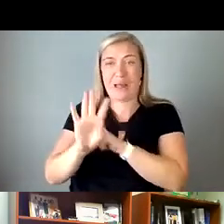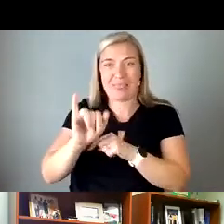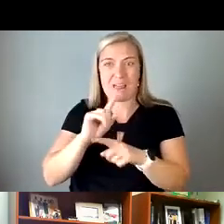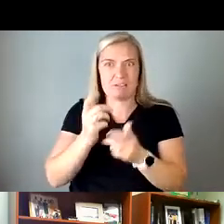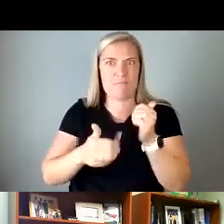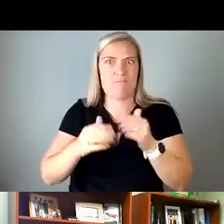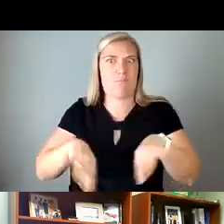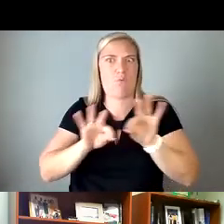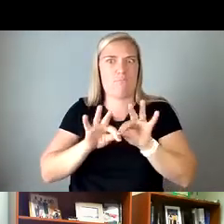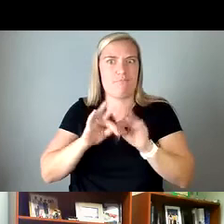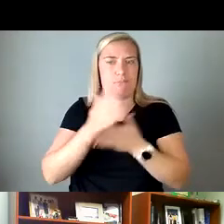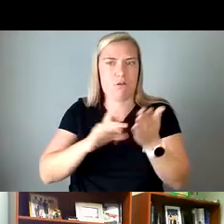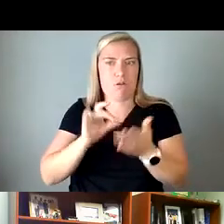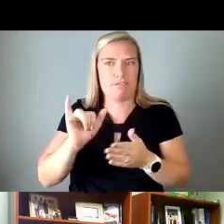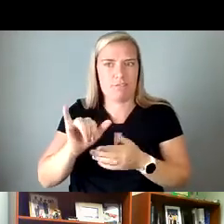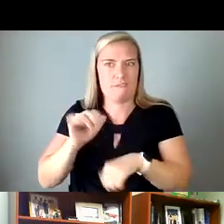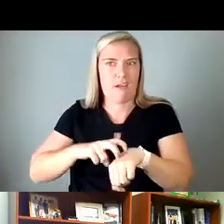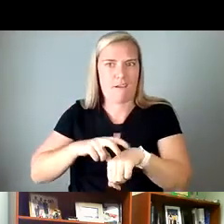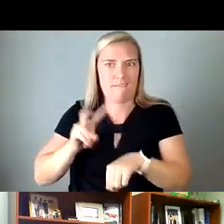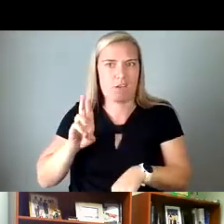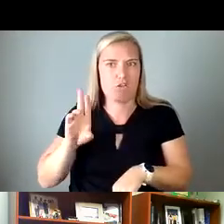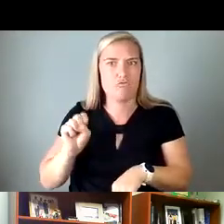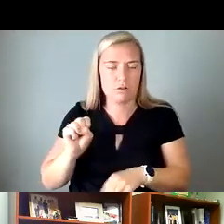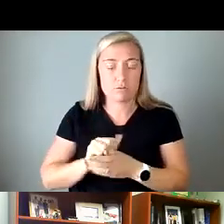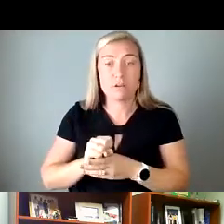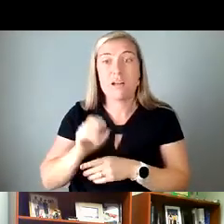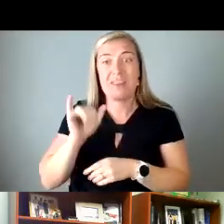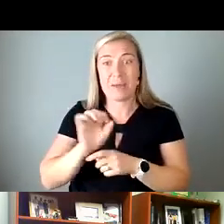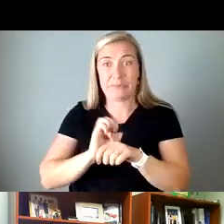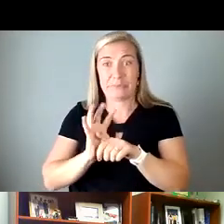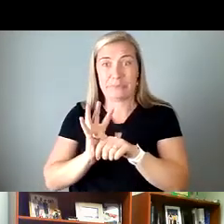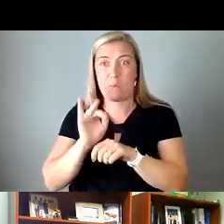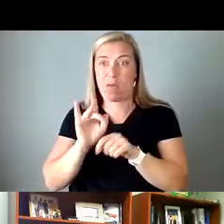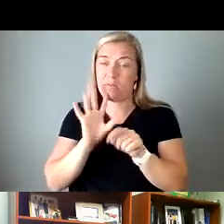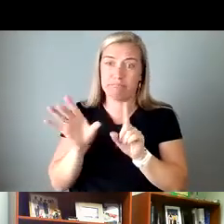It's actually the part of the virus which attaches to human cells. Without that attachment